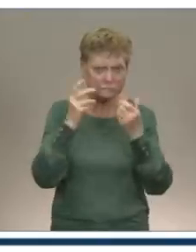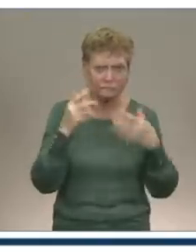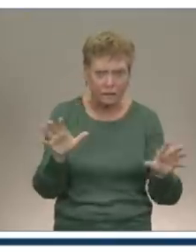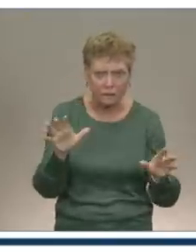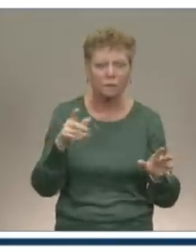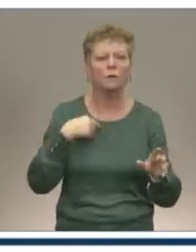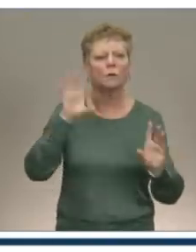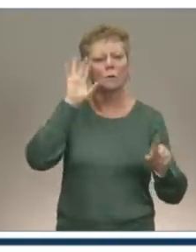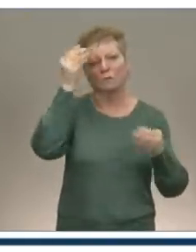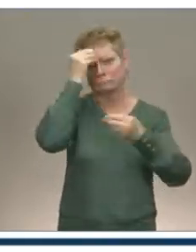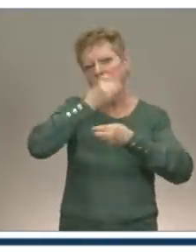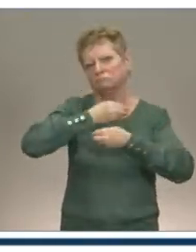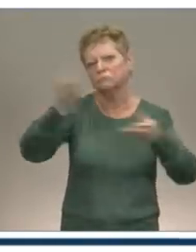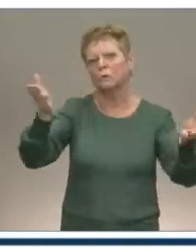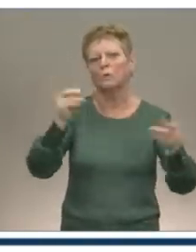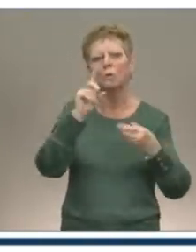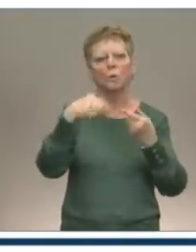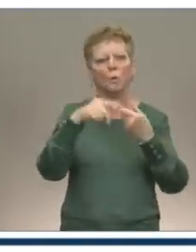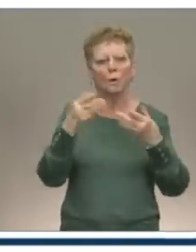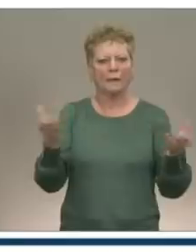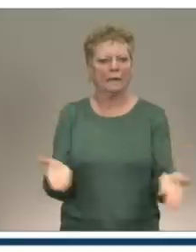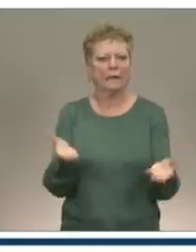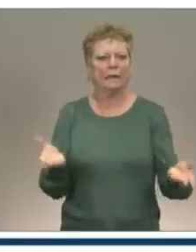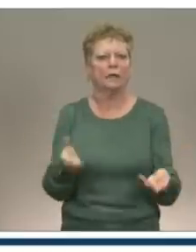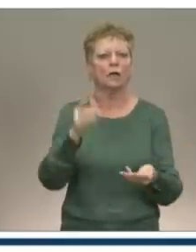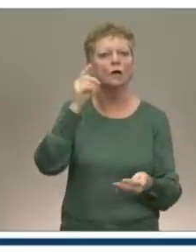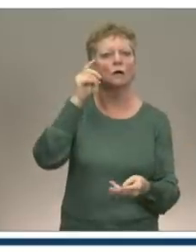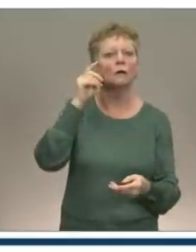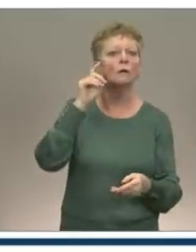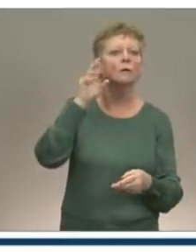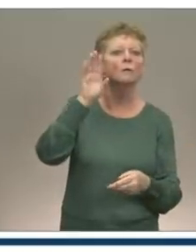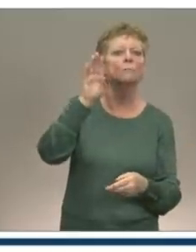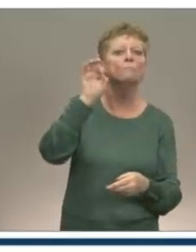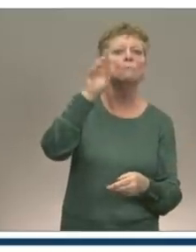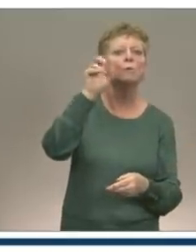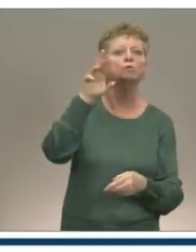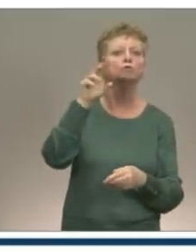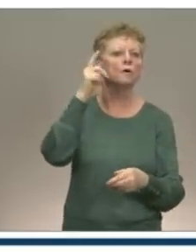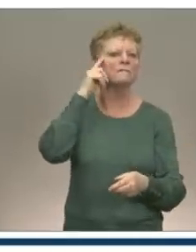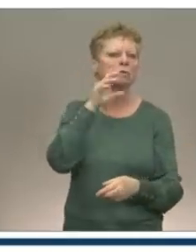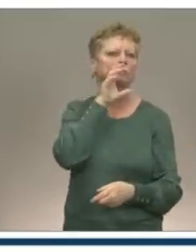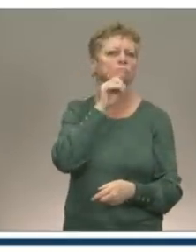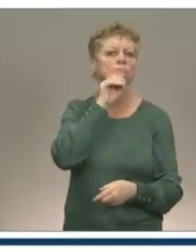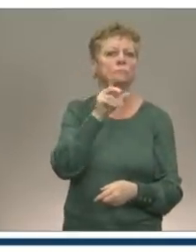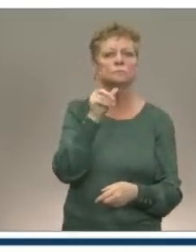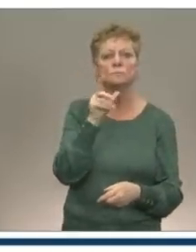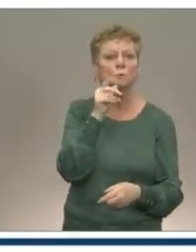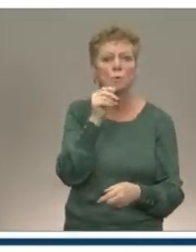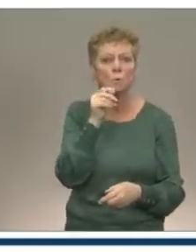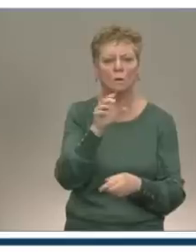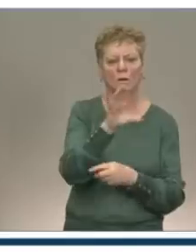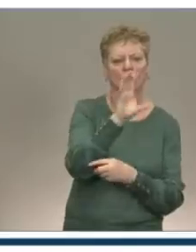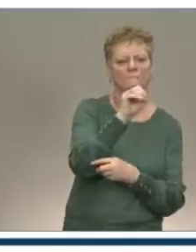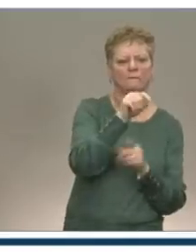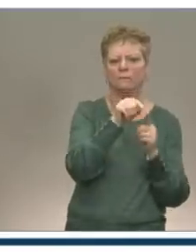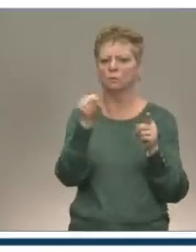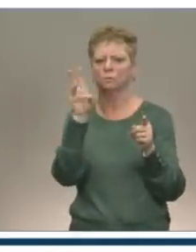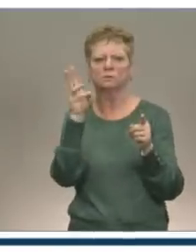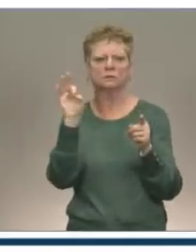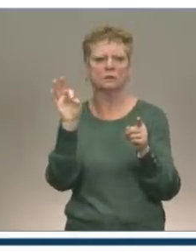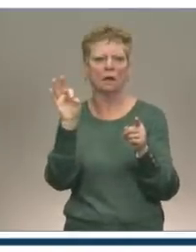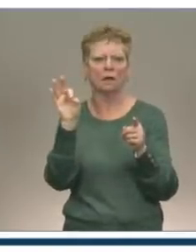be booked for nova scotians between ages 50 to through 69 and for those under 50 we will